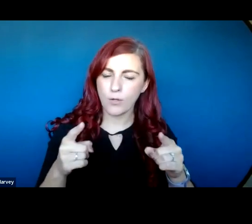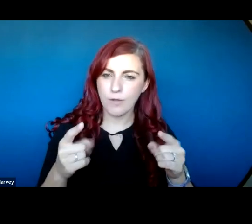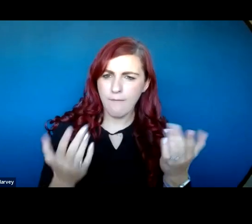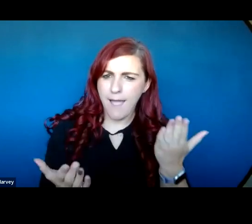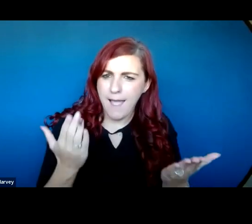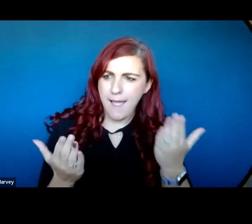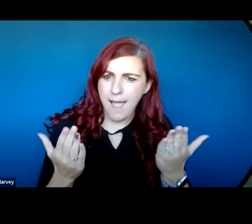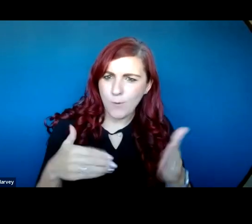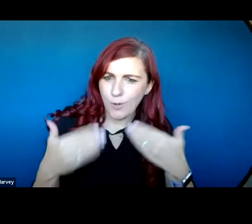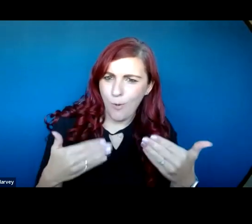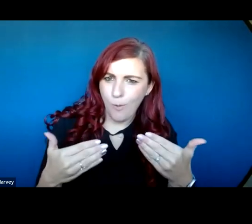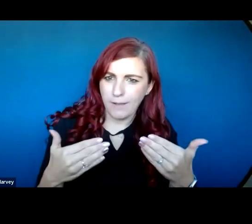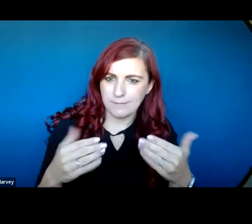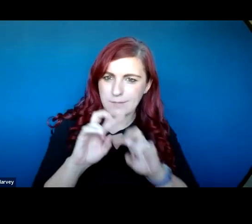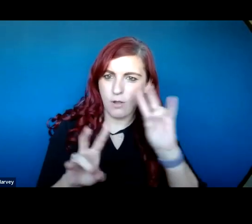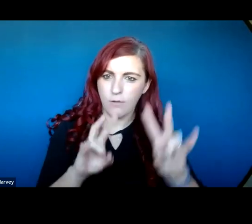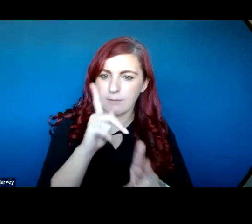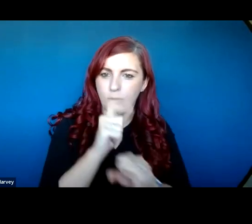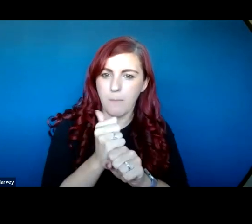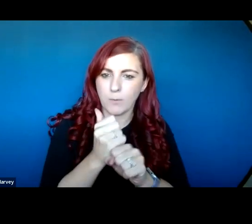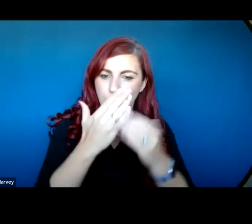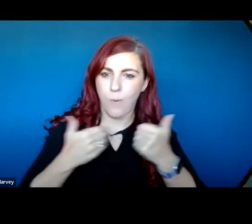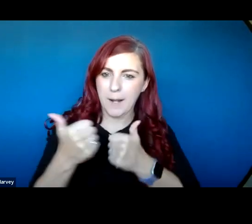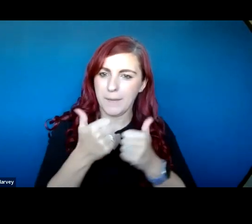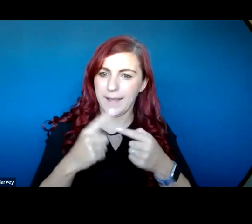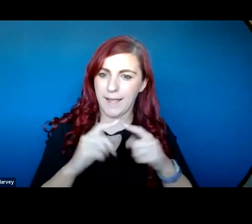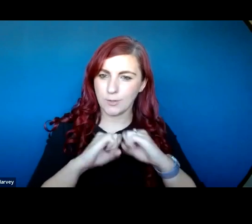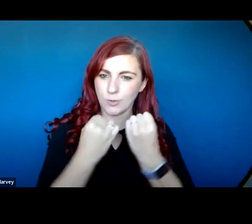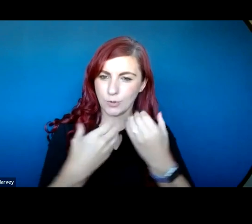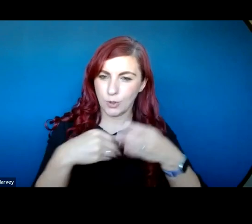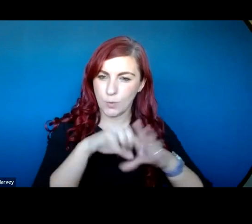Survey on Wellbeing and Social Inclusion that we conducted last year,